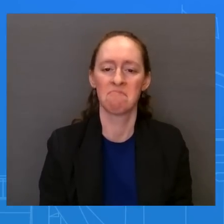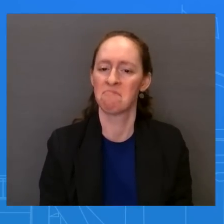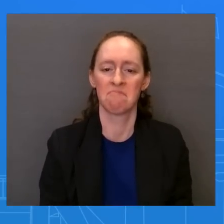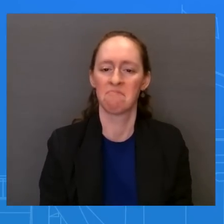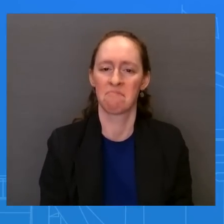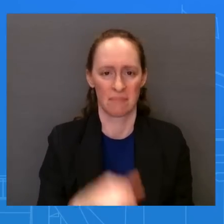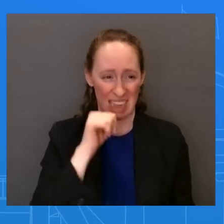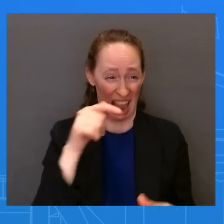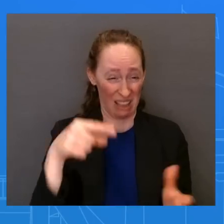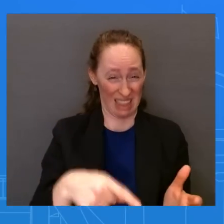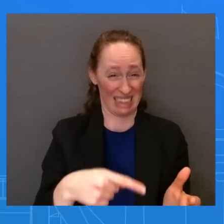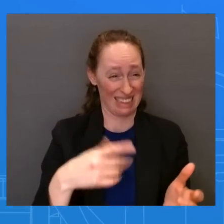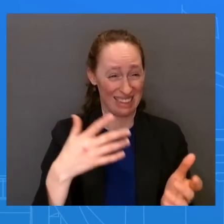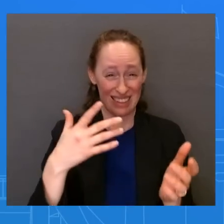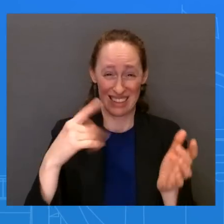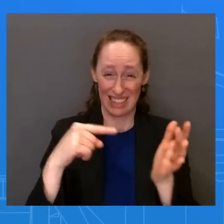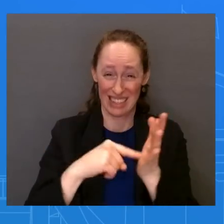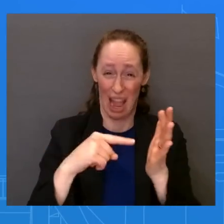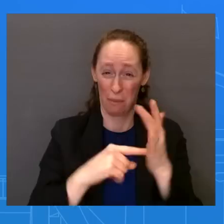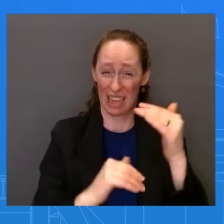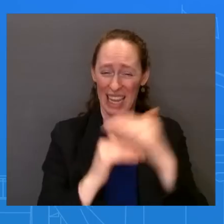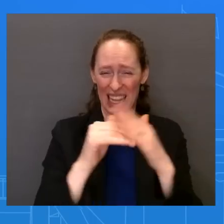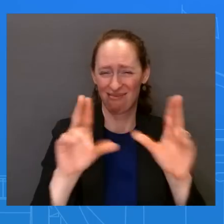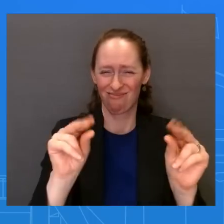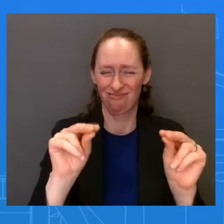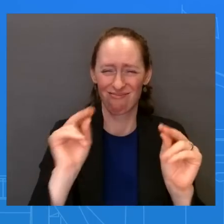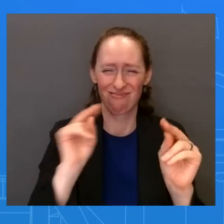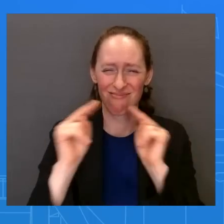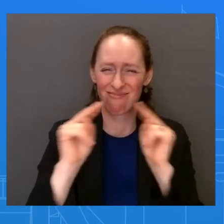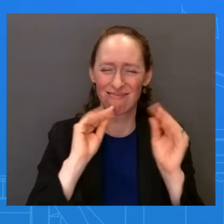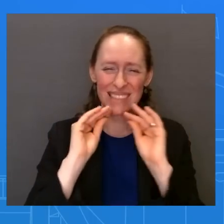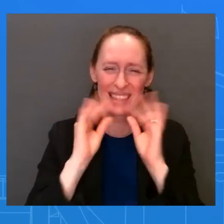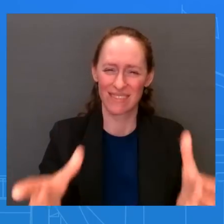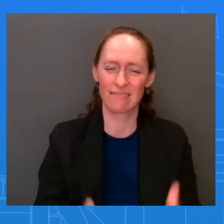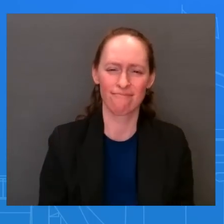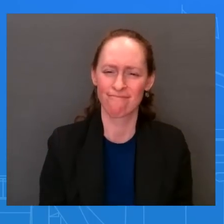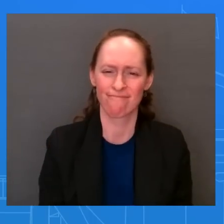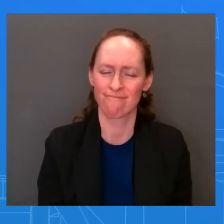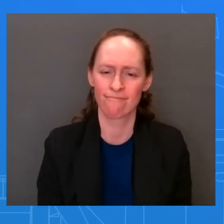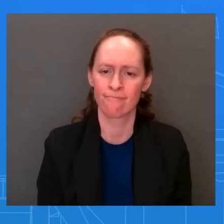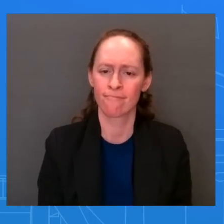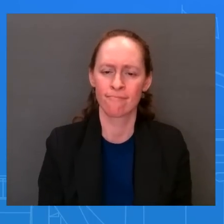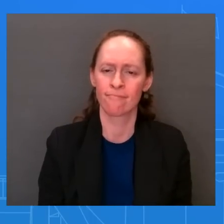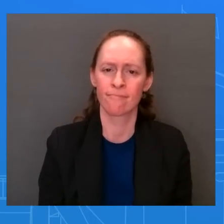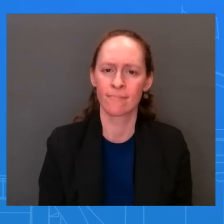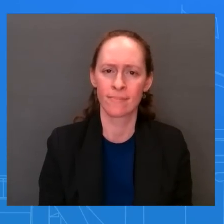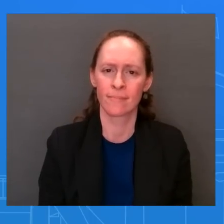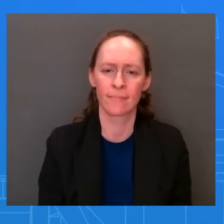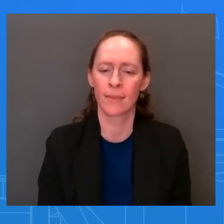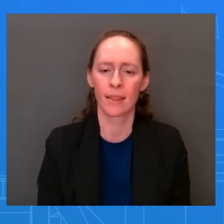This is an issue that is a concept -- the basic -- the basic duties of Congress to take care of, to handle.